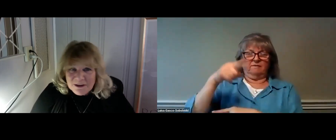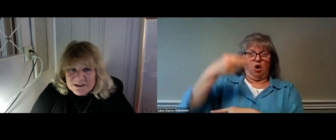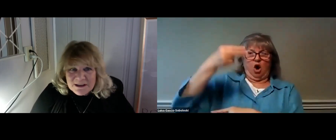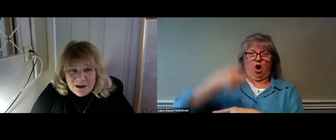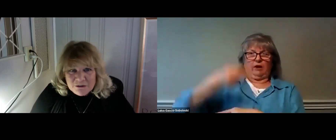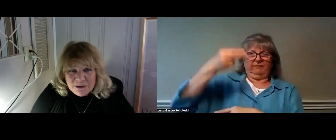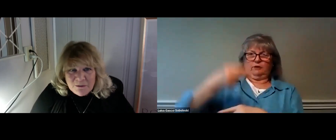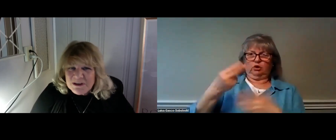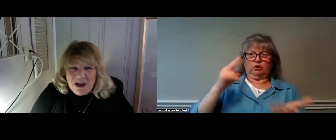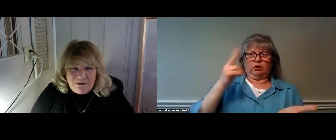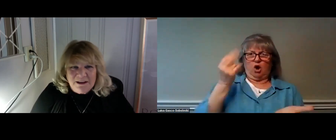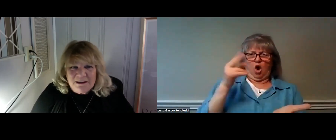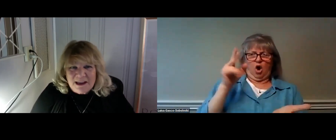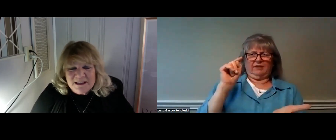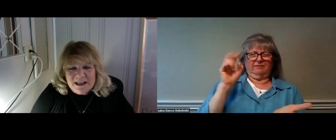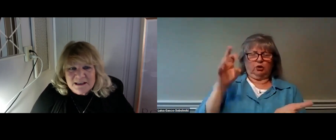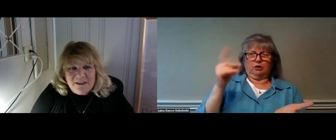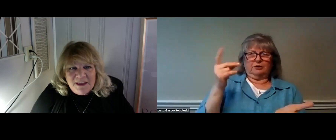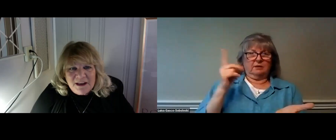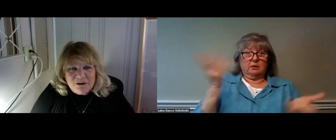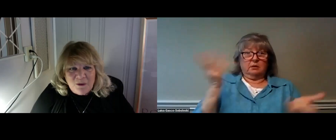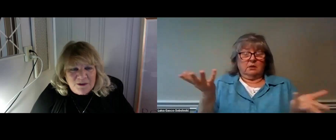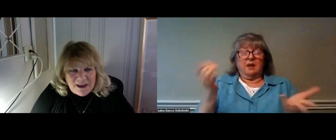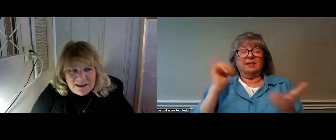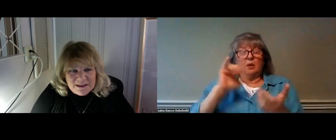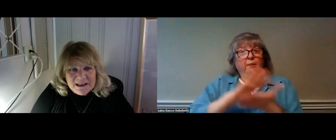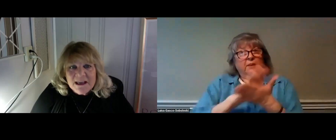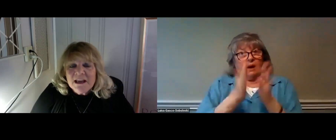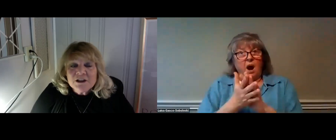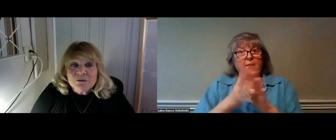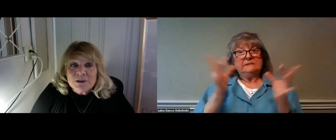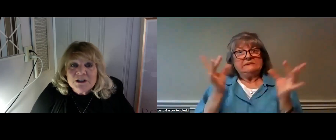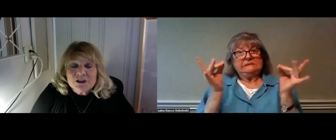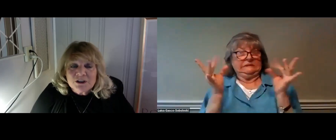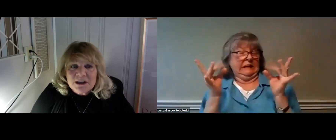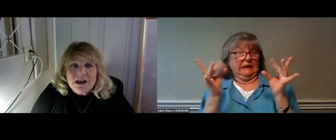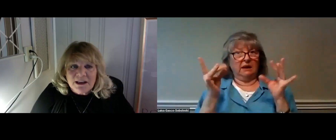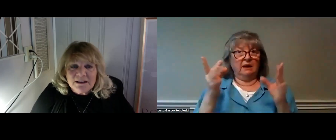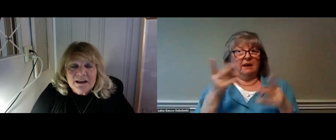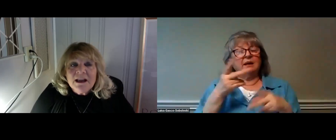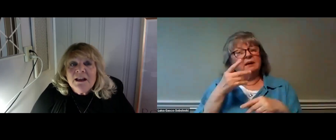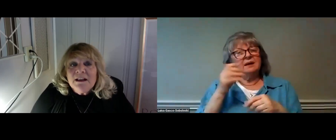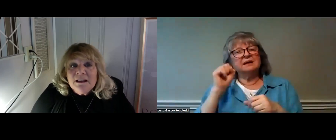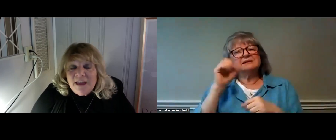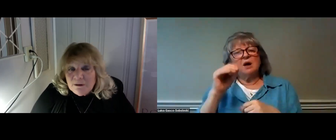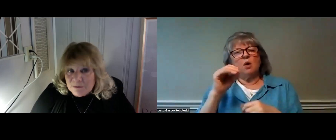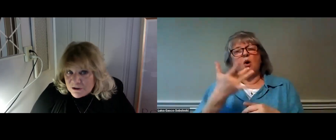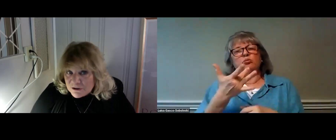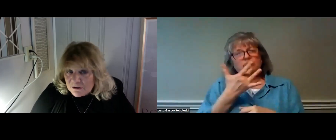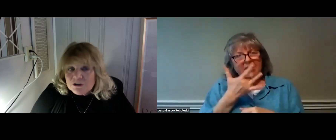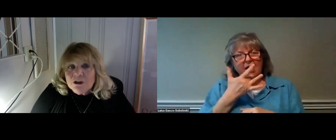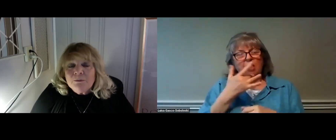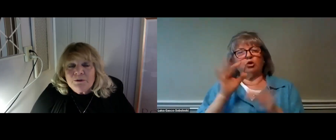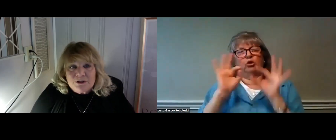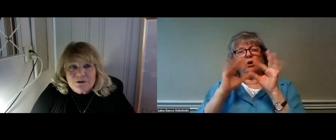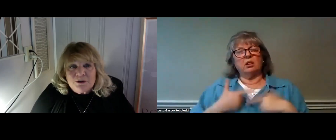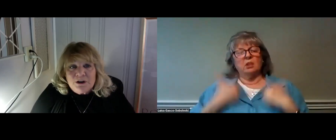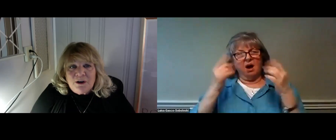in the country would not recognize that sign they don't know what that is, it's a regional sign that regional interpreters would know.